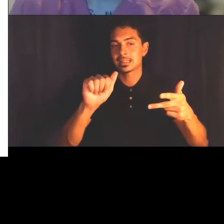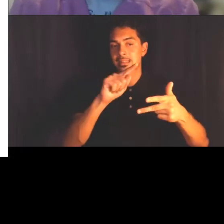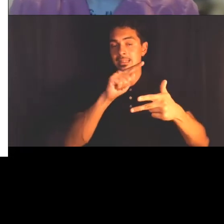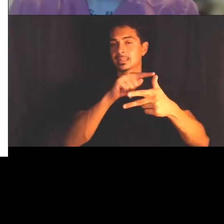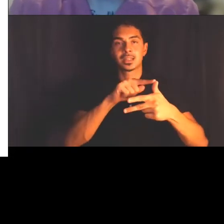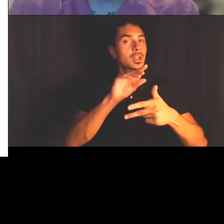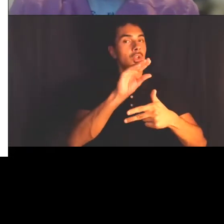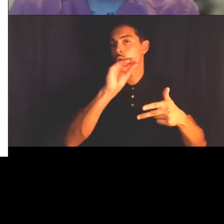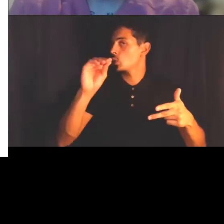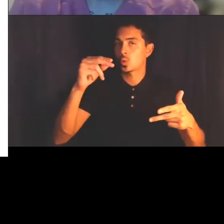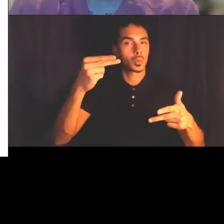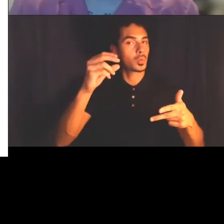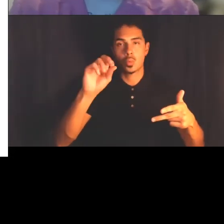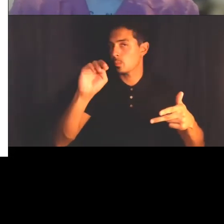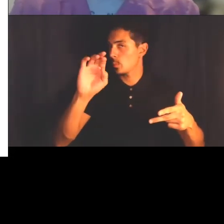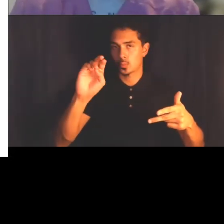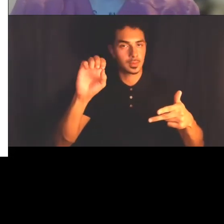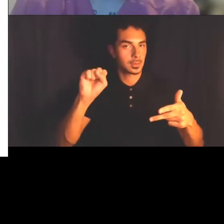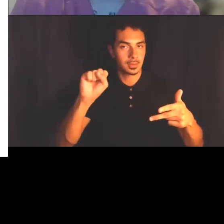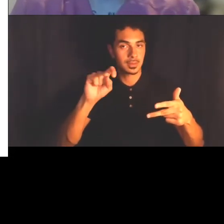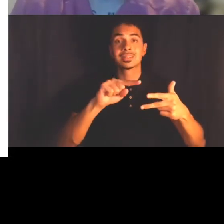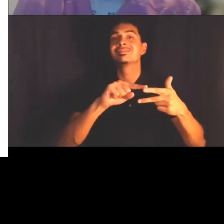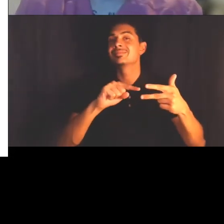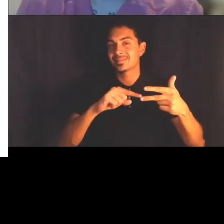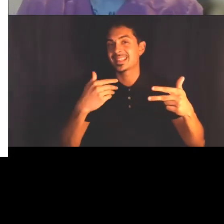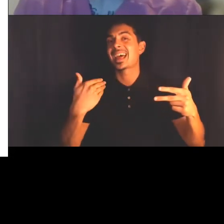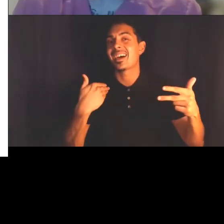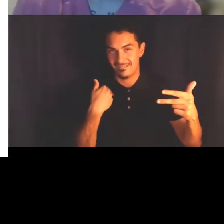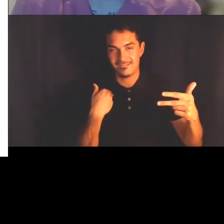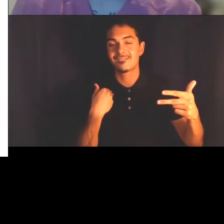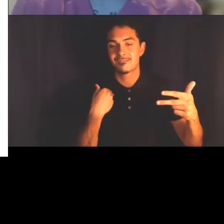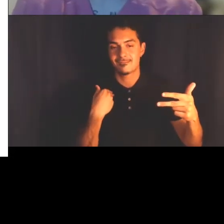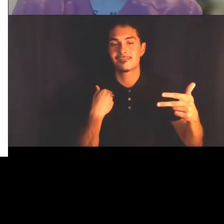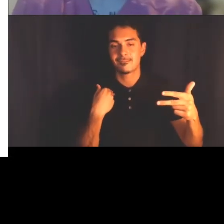both have hormonal components, so those can also be important when we're thinking about